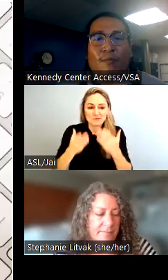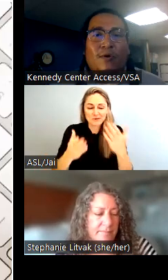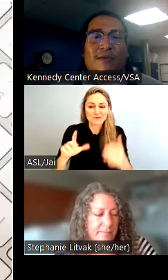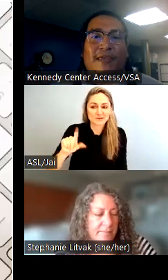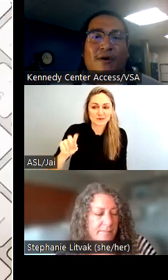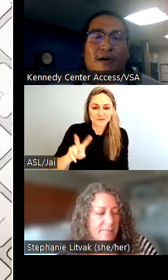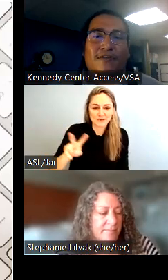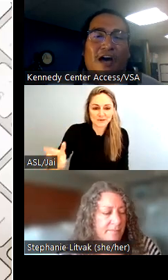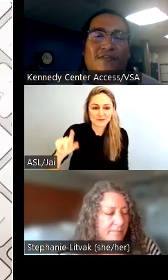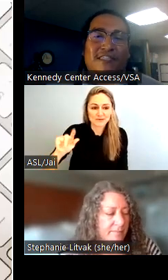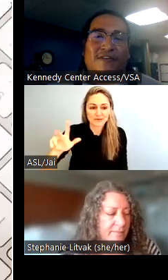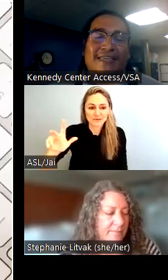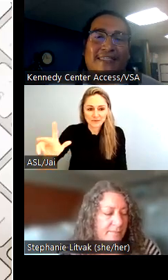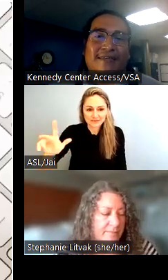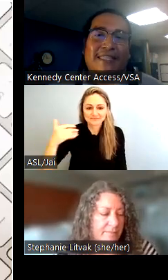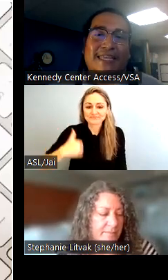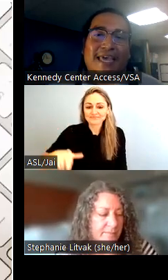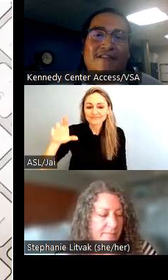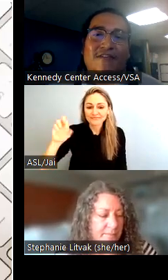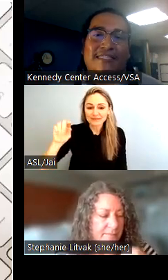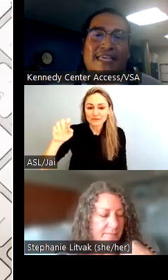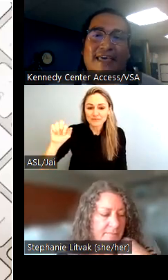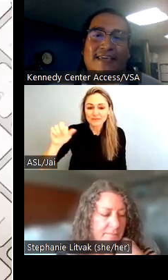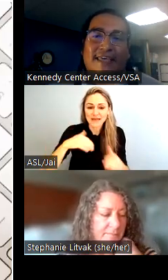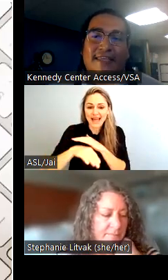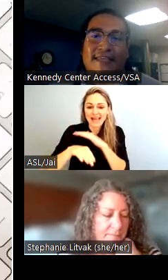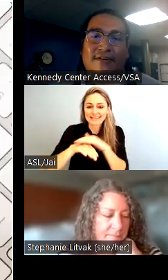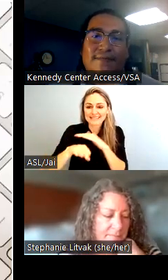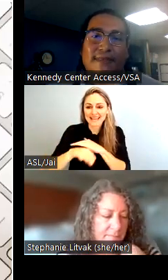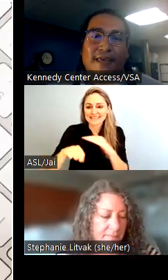I'm Roberto Samayoa from the Office of Accessibility and VSA at the Kennedy Center.